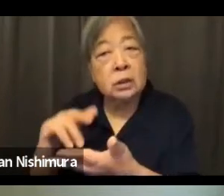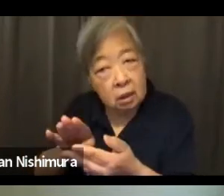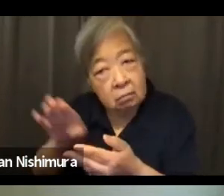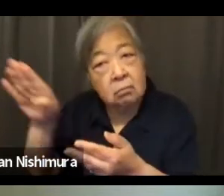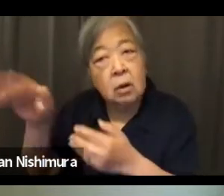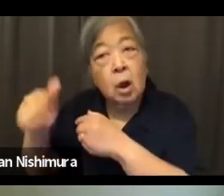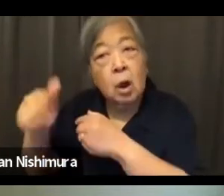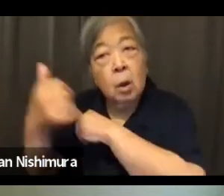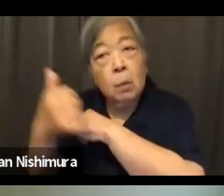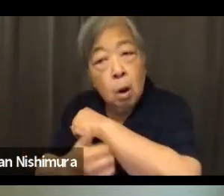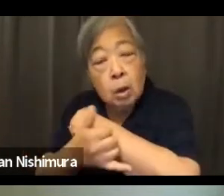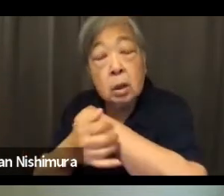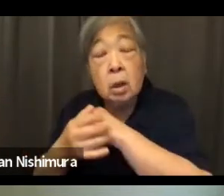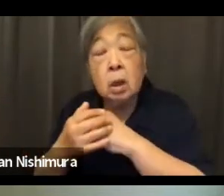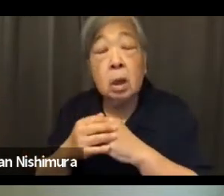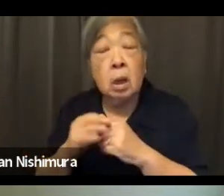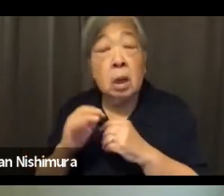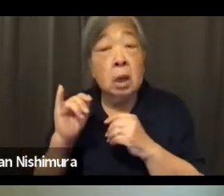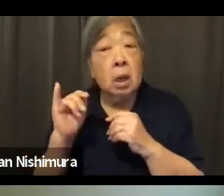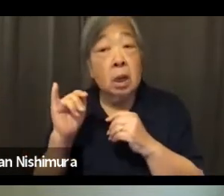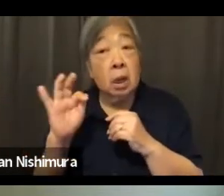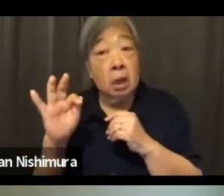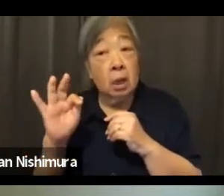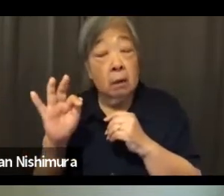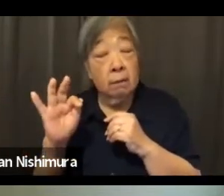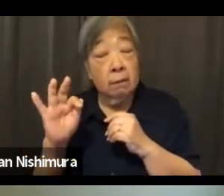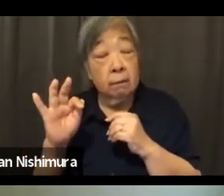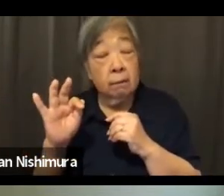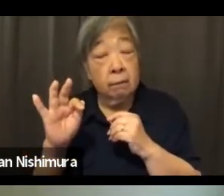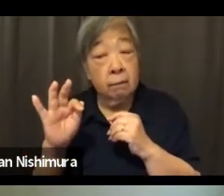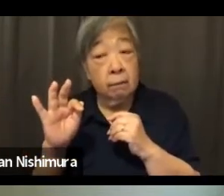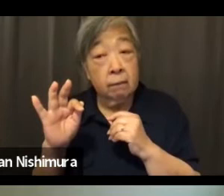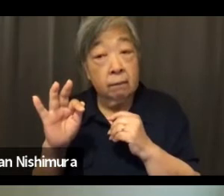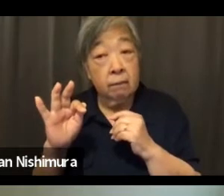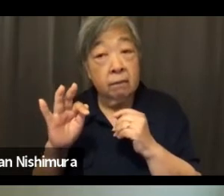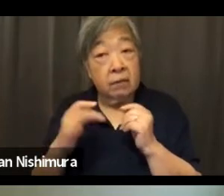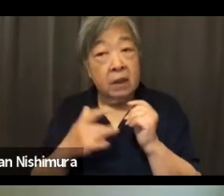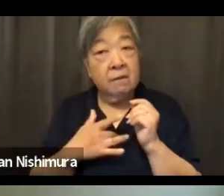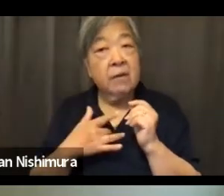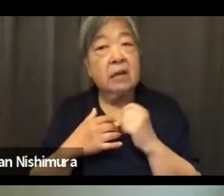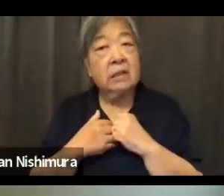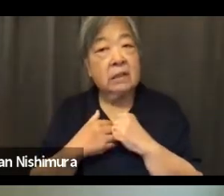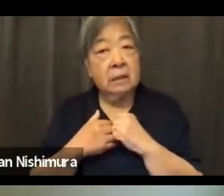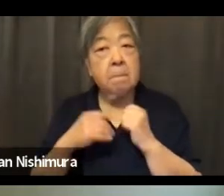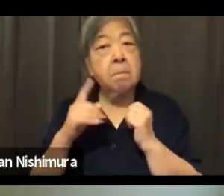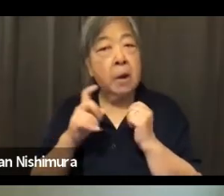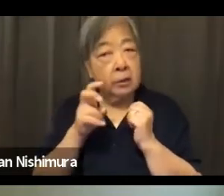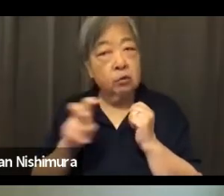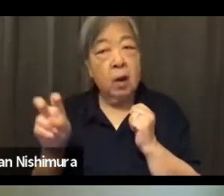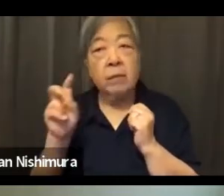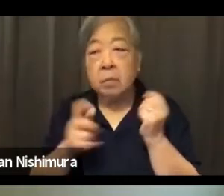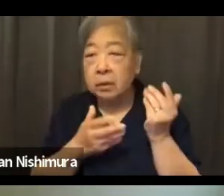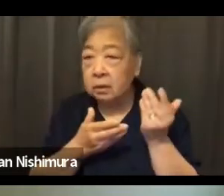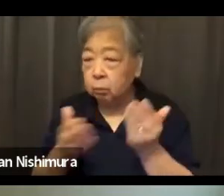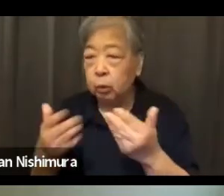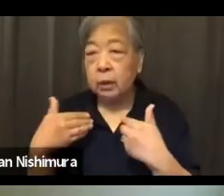if they feel that they need to travel with a service animal or an emotional support animal